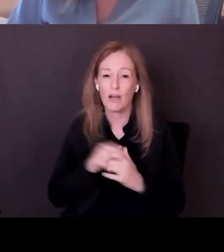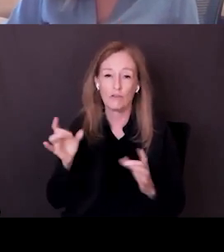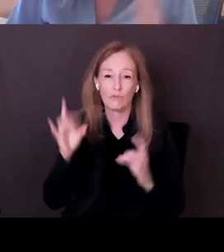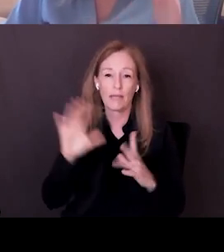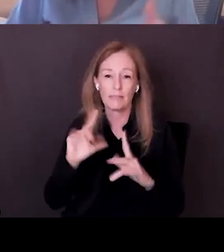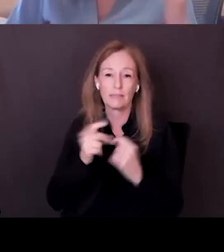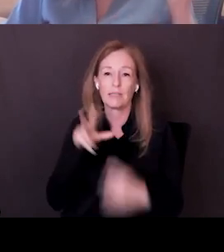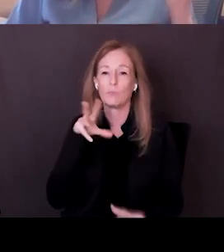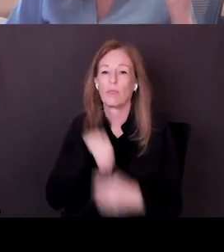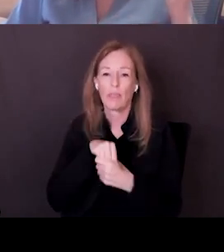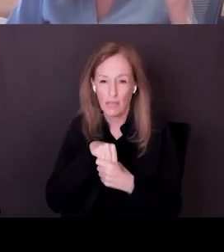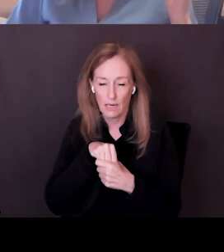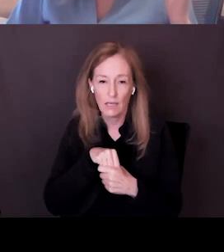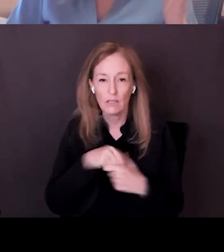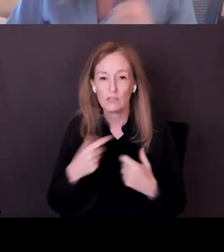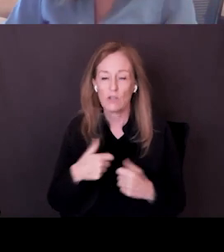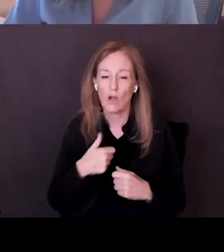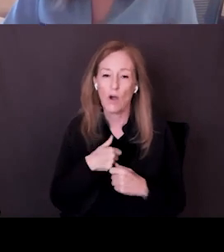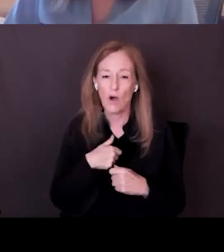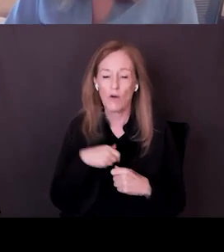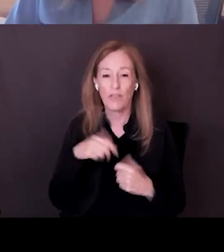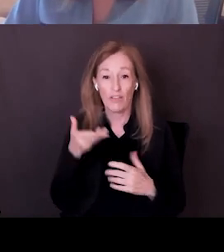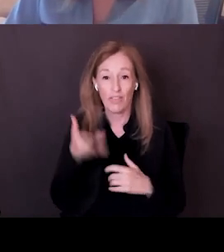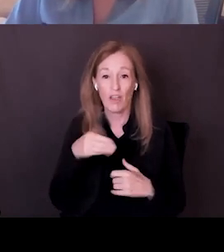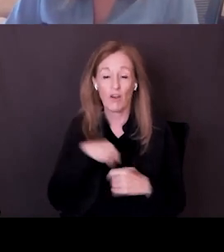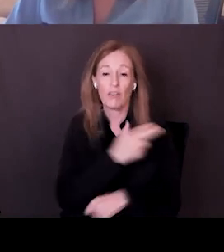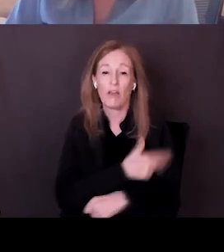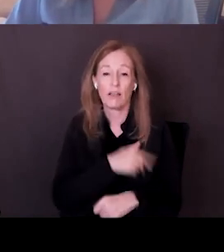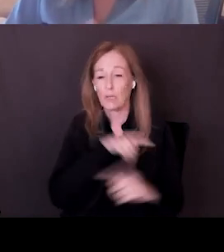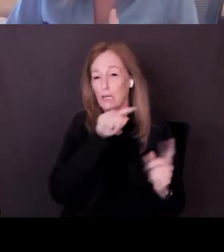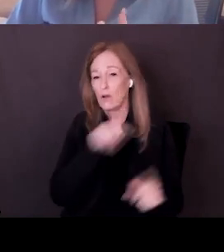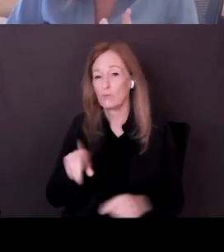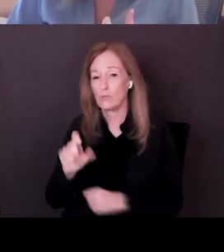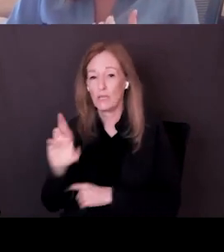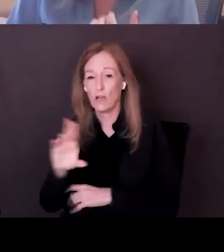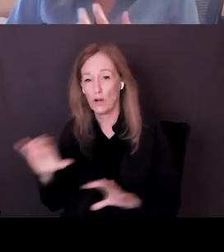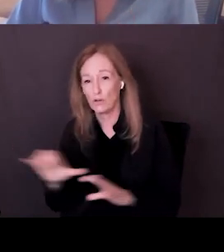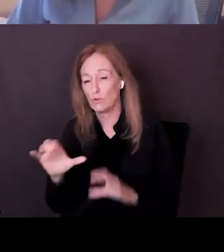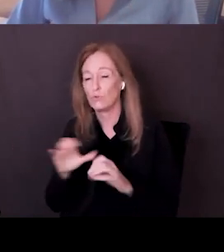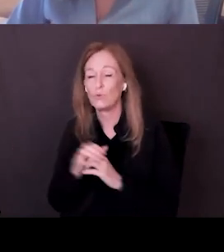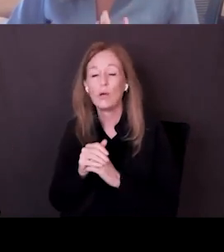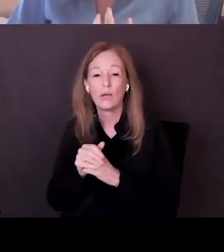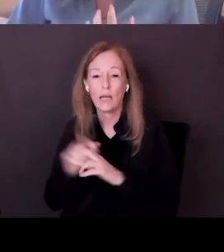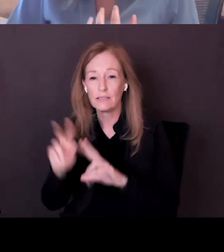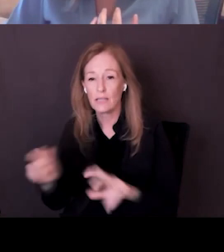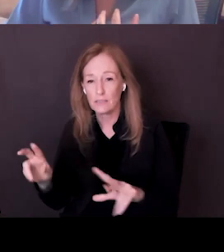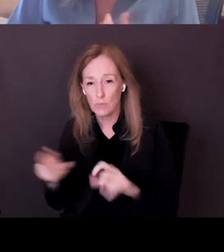HOSPITAL THAT CAN GO DOWN TO THE EMERGENCY DEPARTMENT AND DO THE ASSESSMENTS AND RECOMMEND LEVEL OF CARE AND BE ON THE UNIT FOR